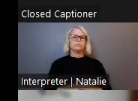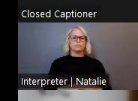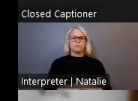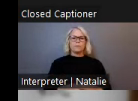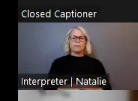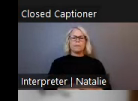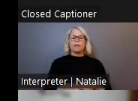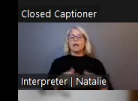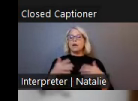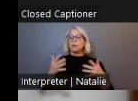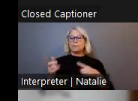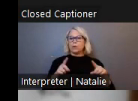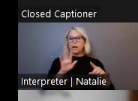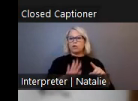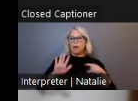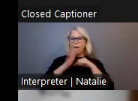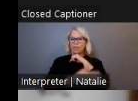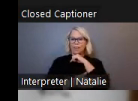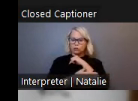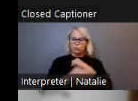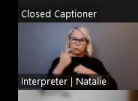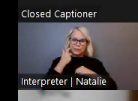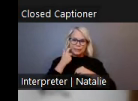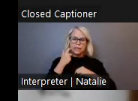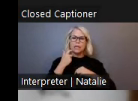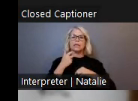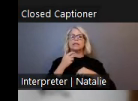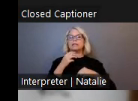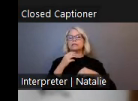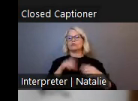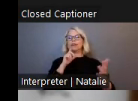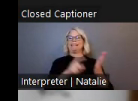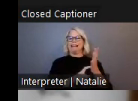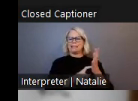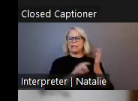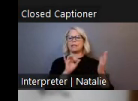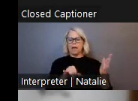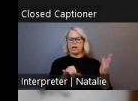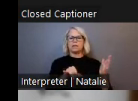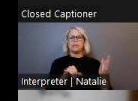What has been going on across the country is are cognition that, looking for federal